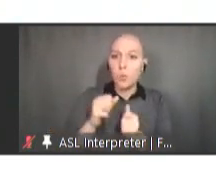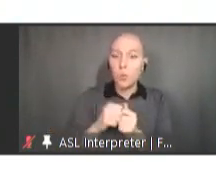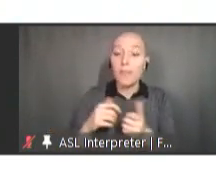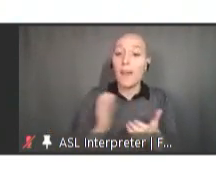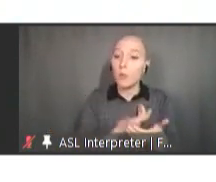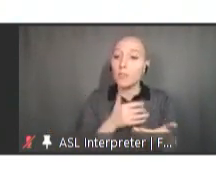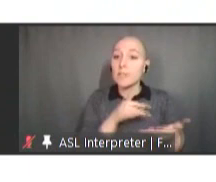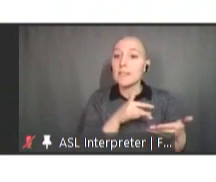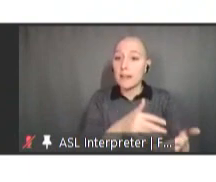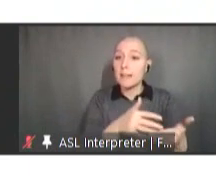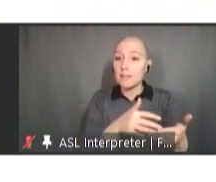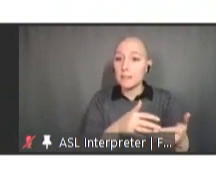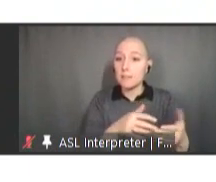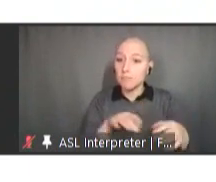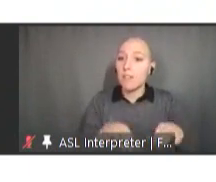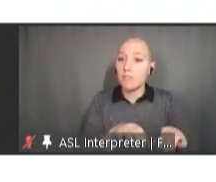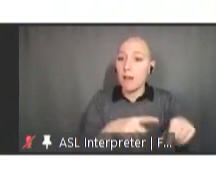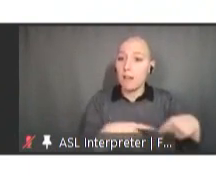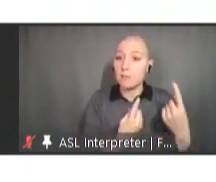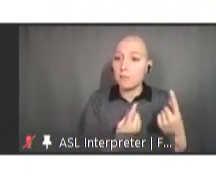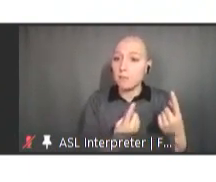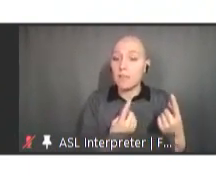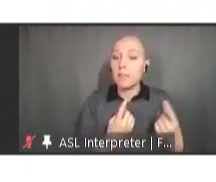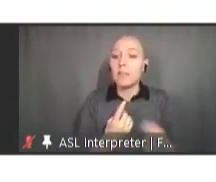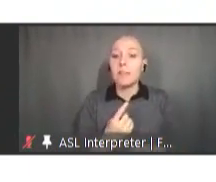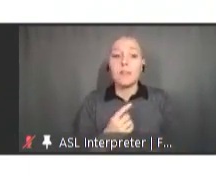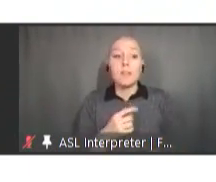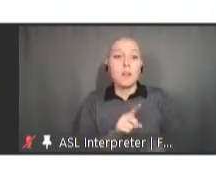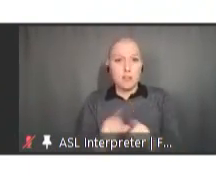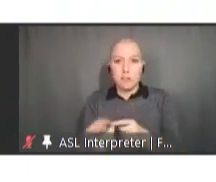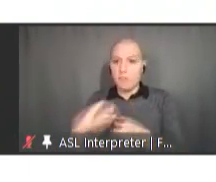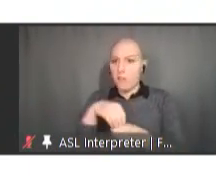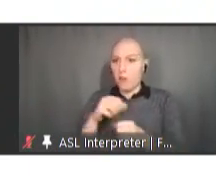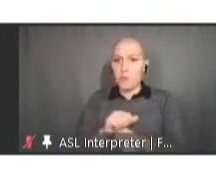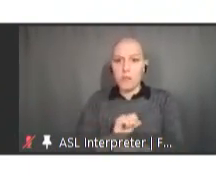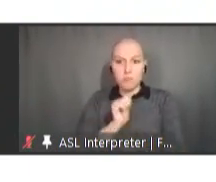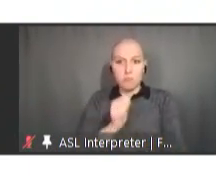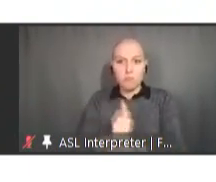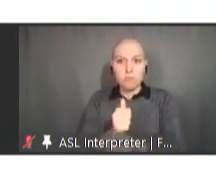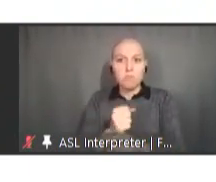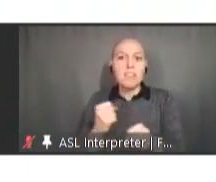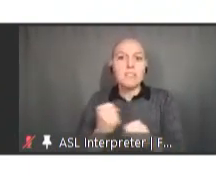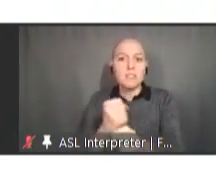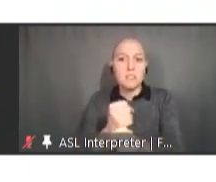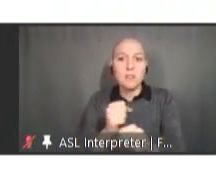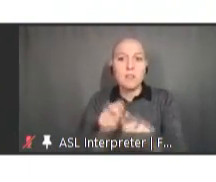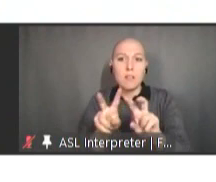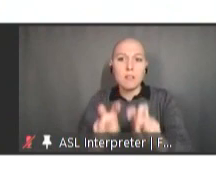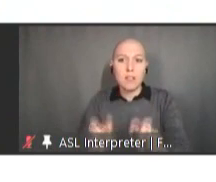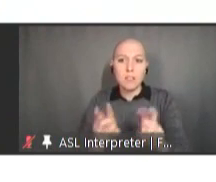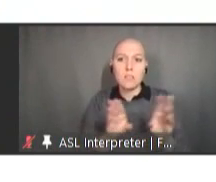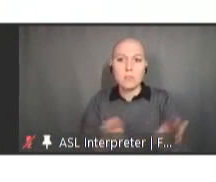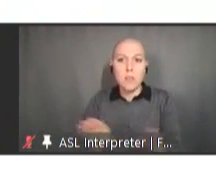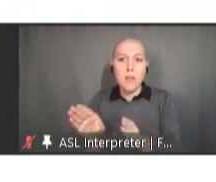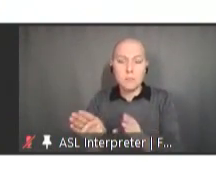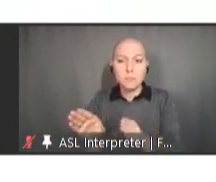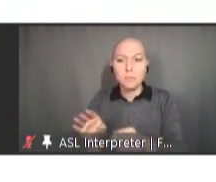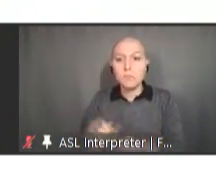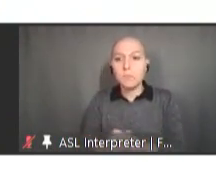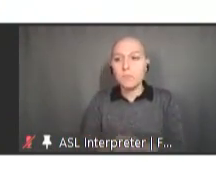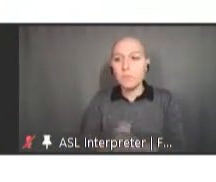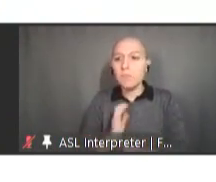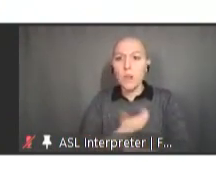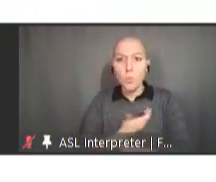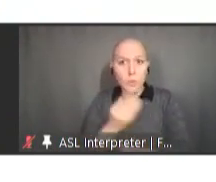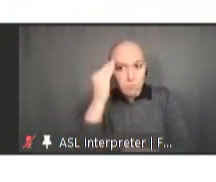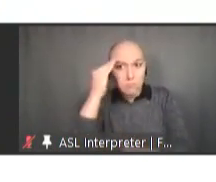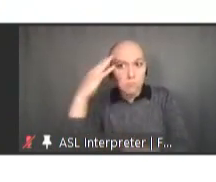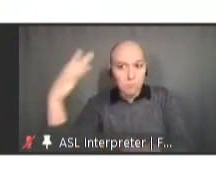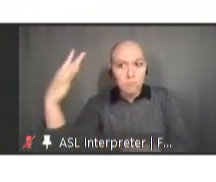the establishment of the statistical analysis plan. We briefed them even before we initiated any